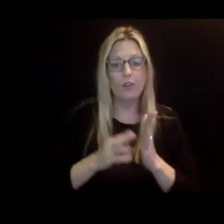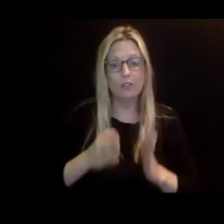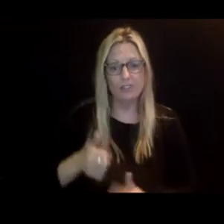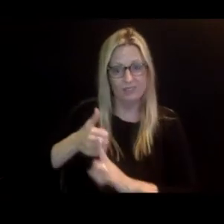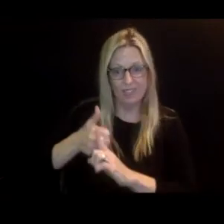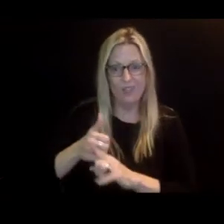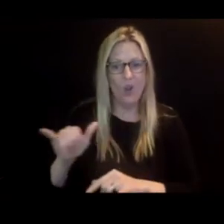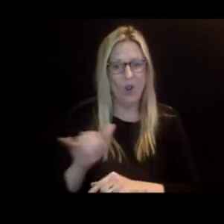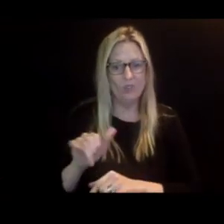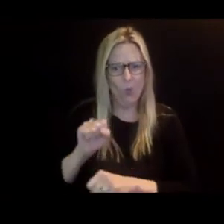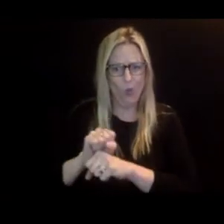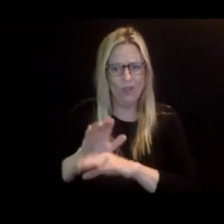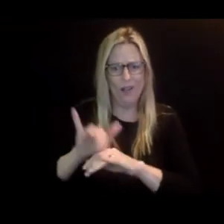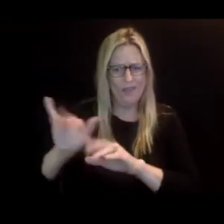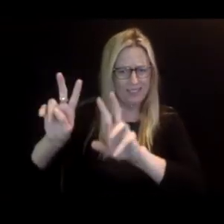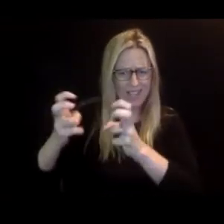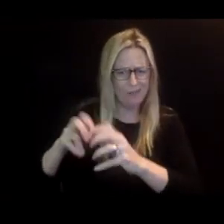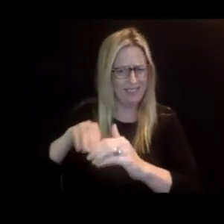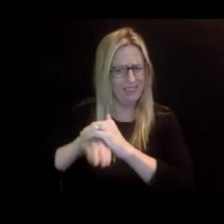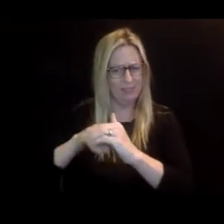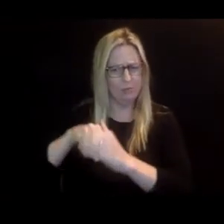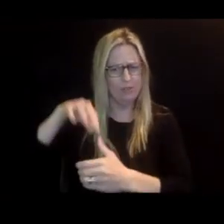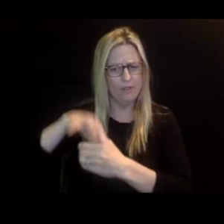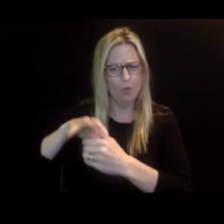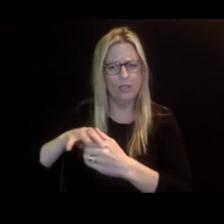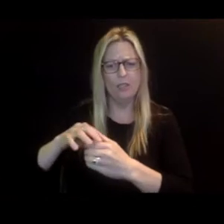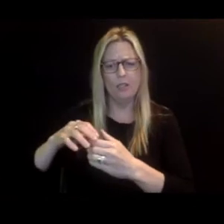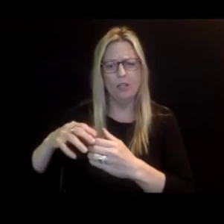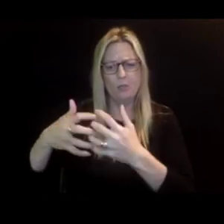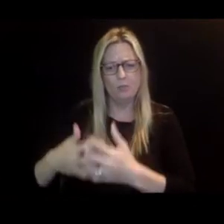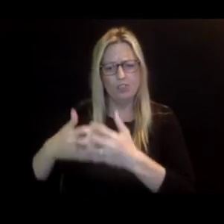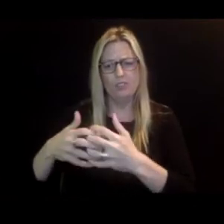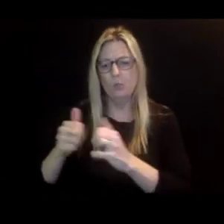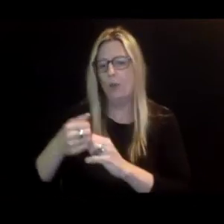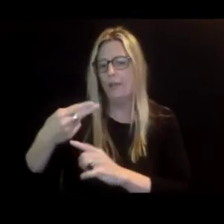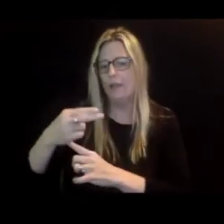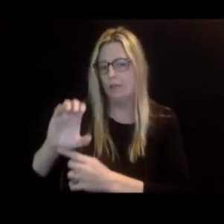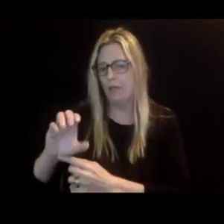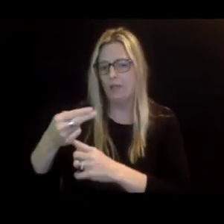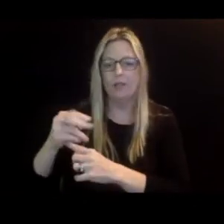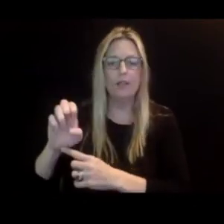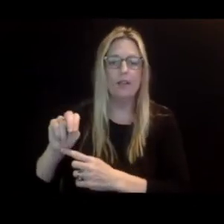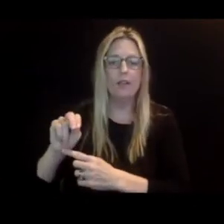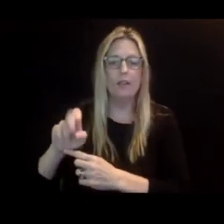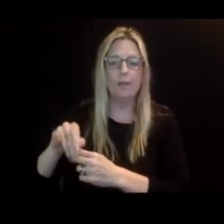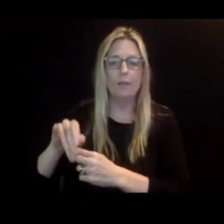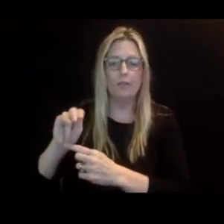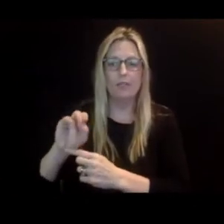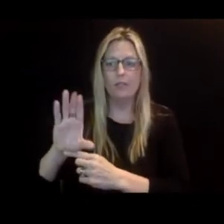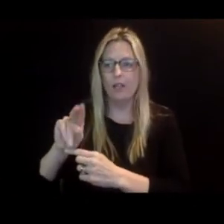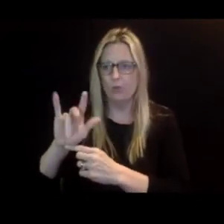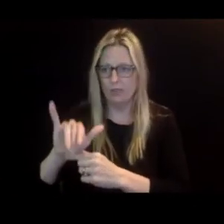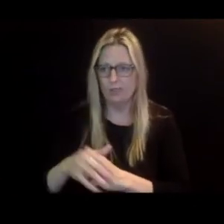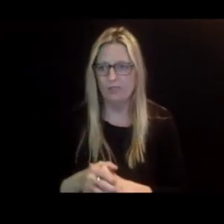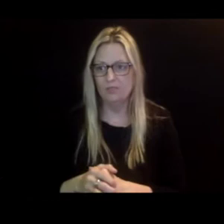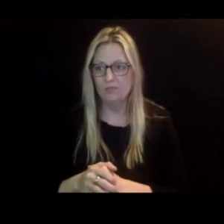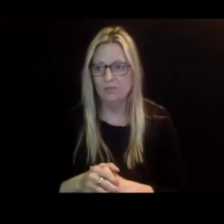on that issue focusing on accessible voting machines with HC (Hennepin County). I think